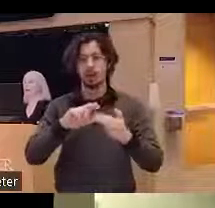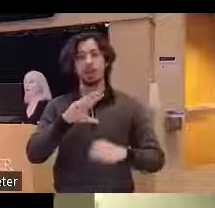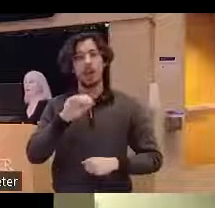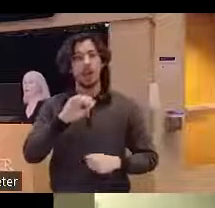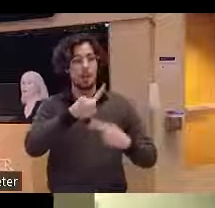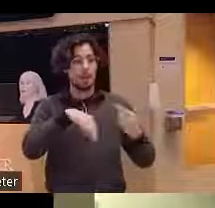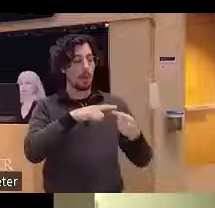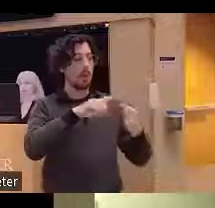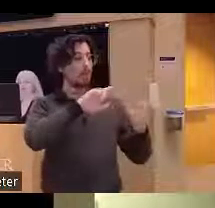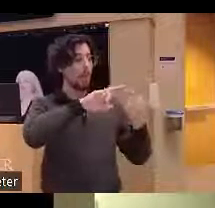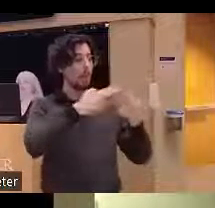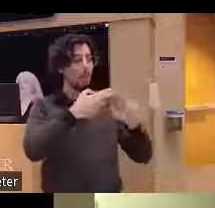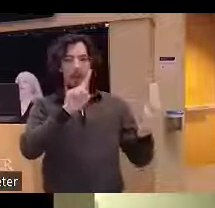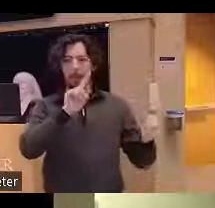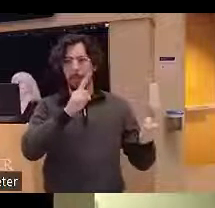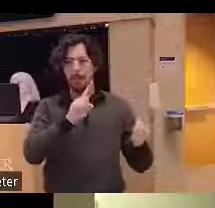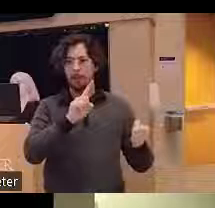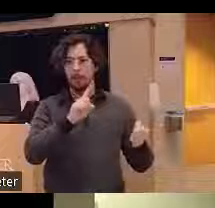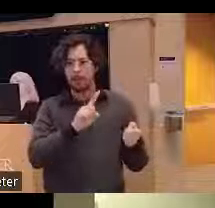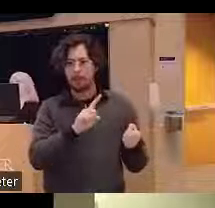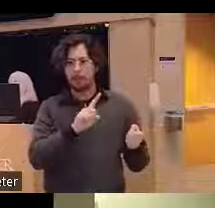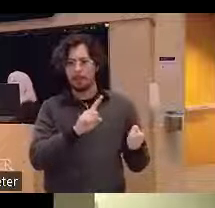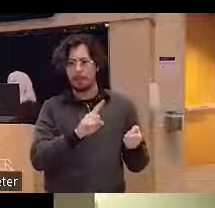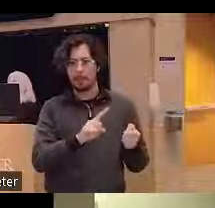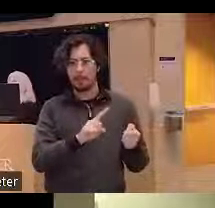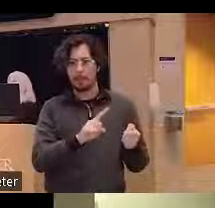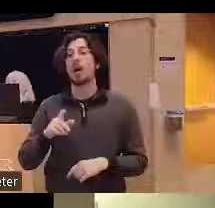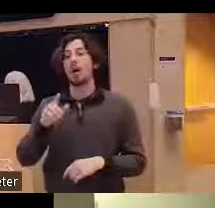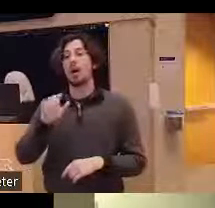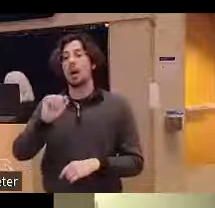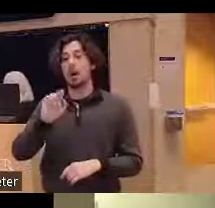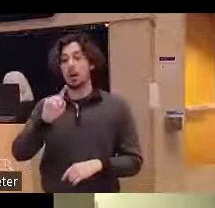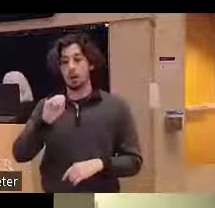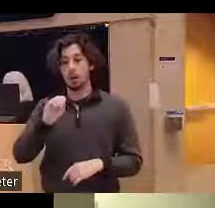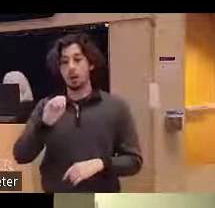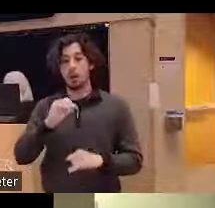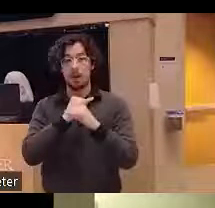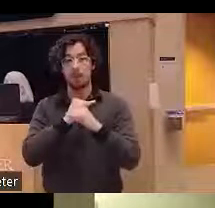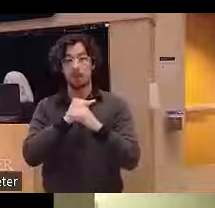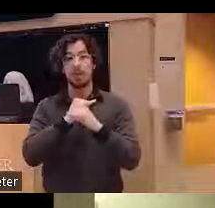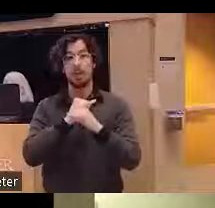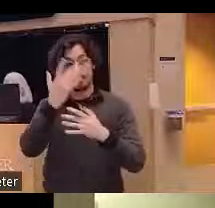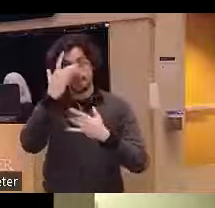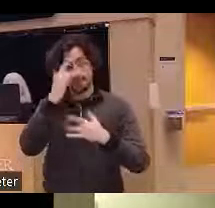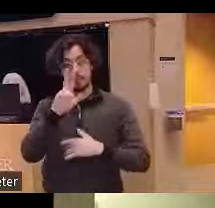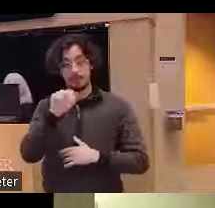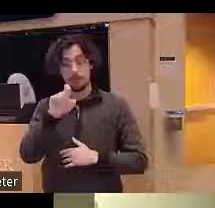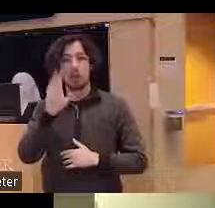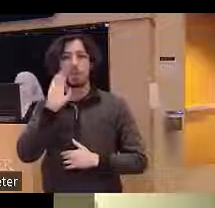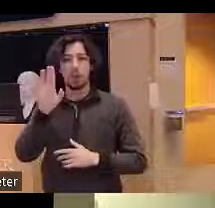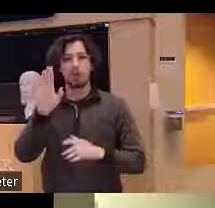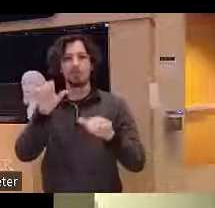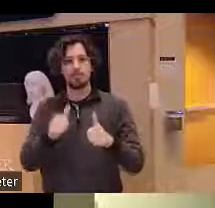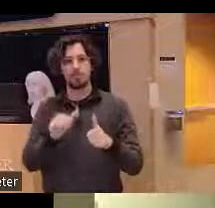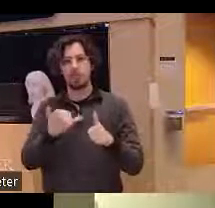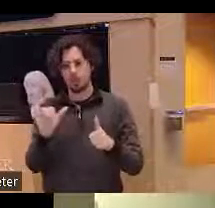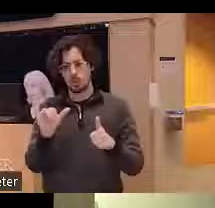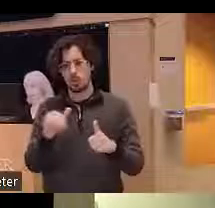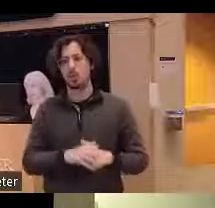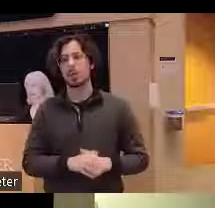diminishes so does the rate of autoimmune diseases so the important of the microbiome to inflammation